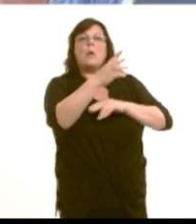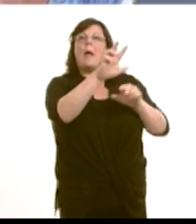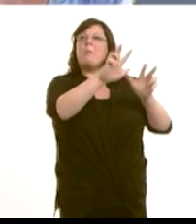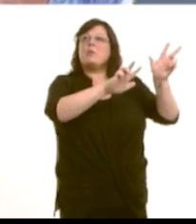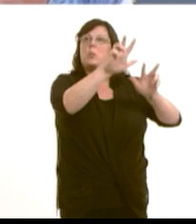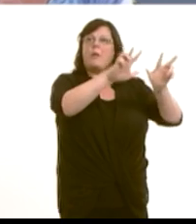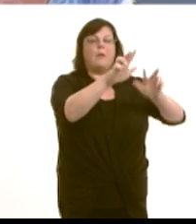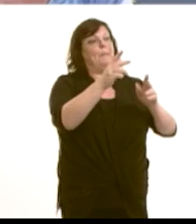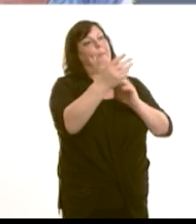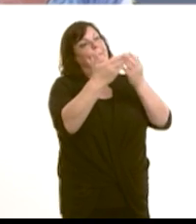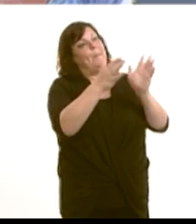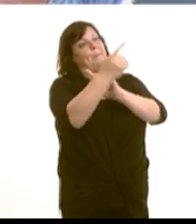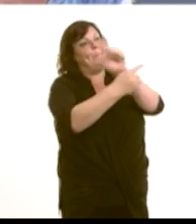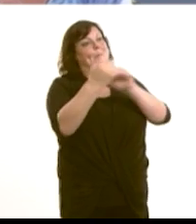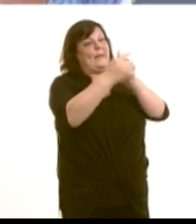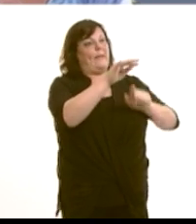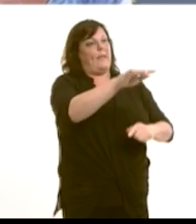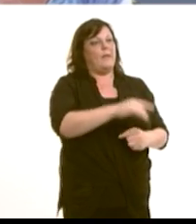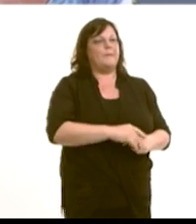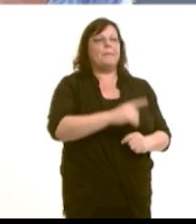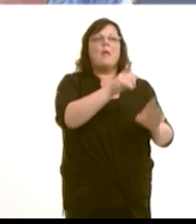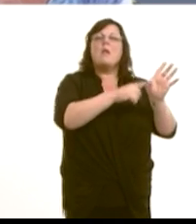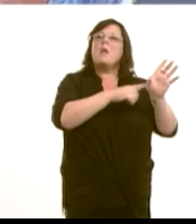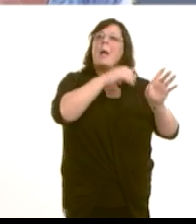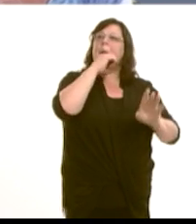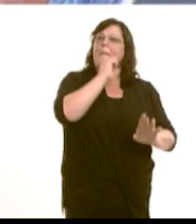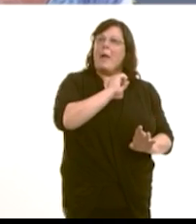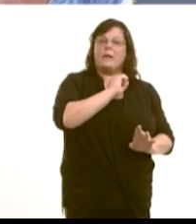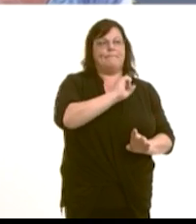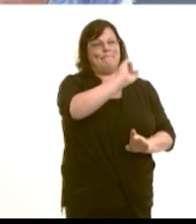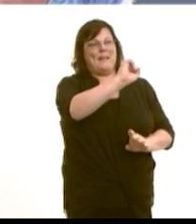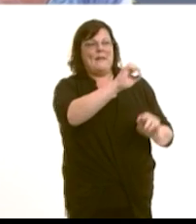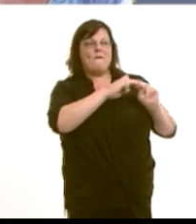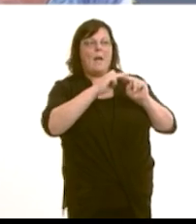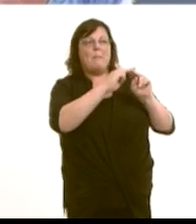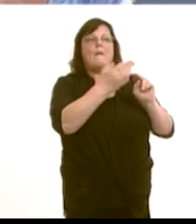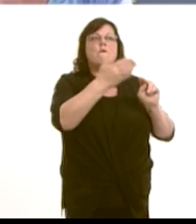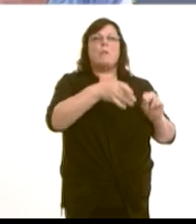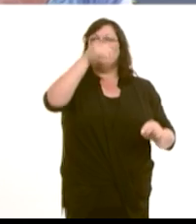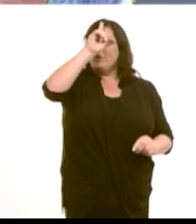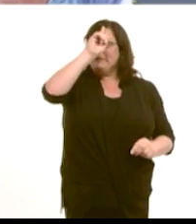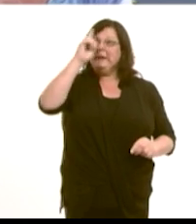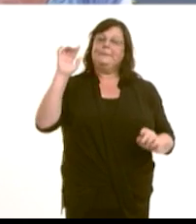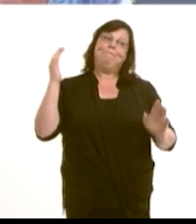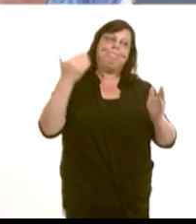I heard from a young man whose family has a German background, and they are concerned